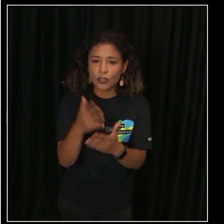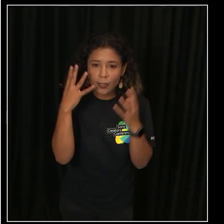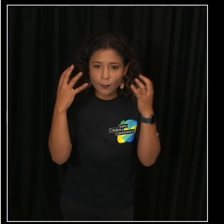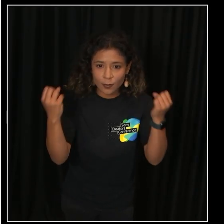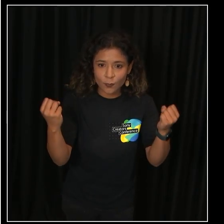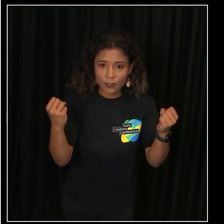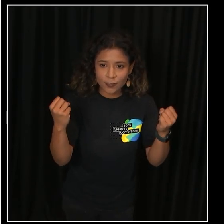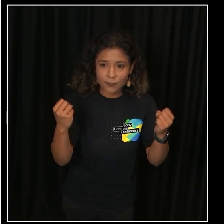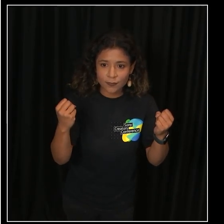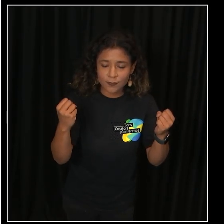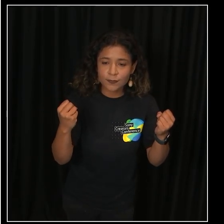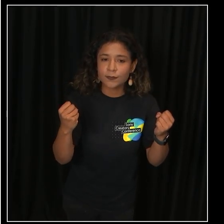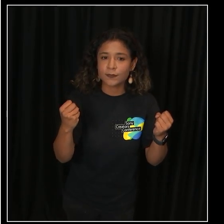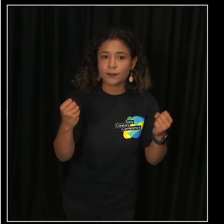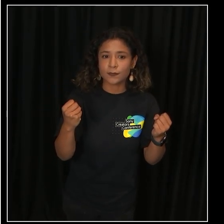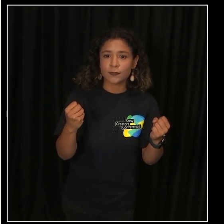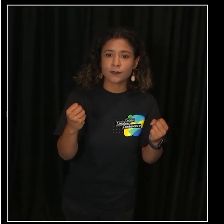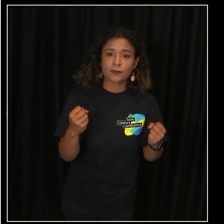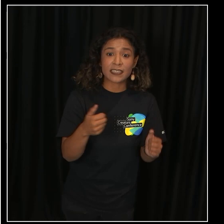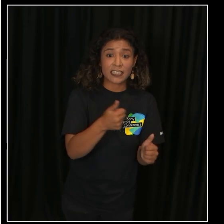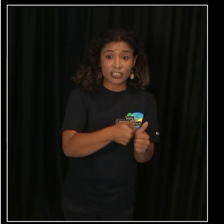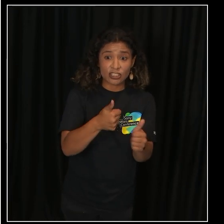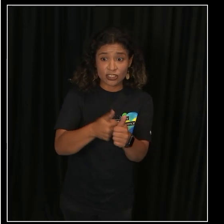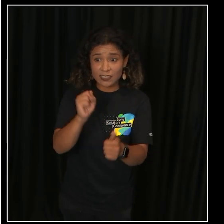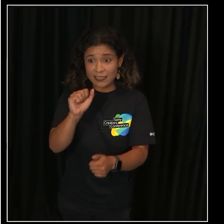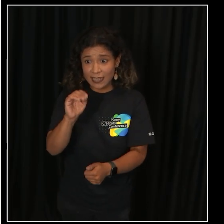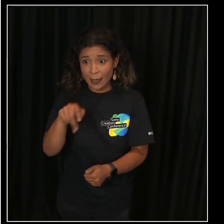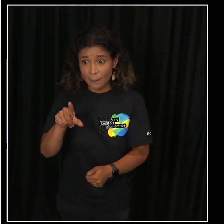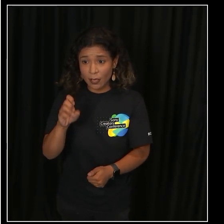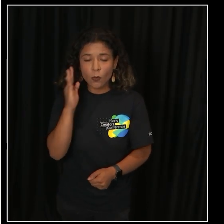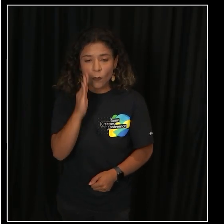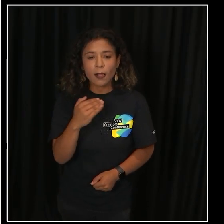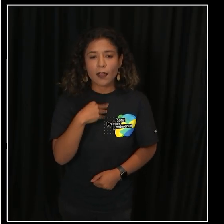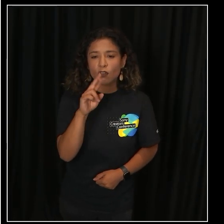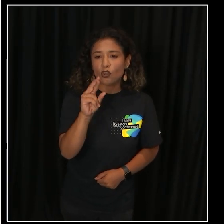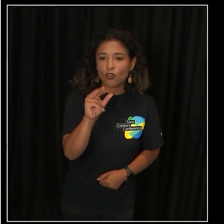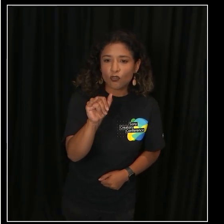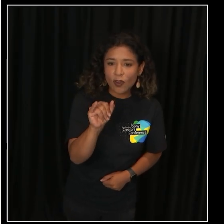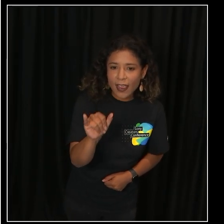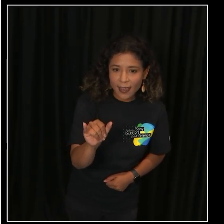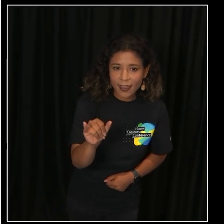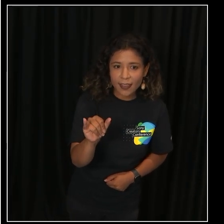That would be a very short ray at the end. So each sample also has to do at least one extended sample